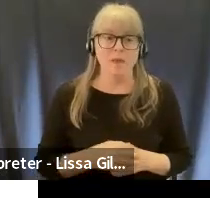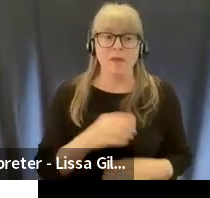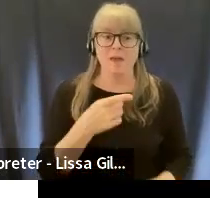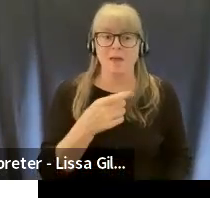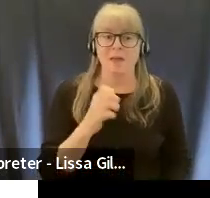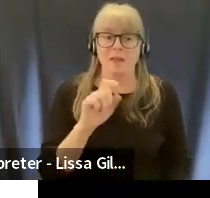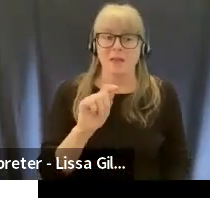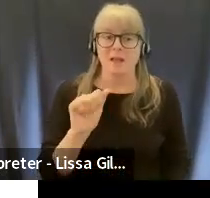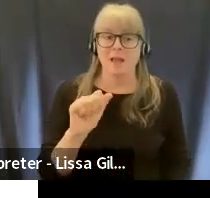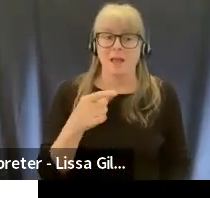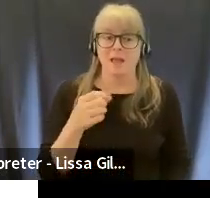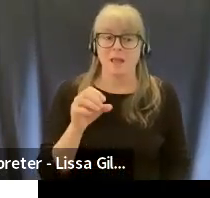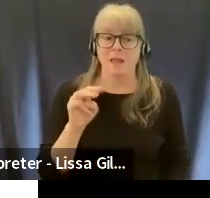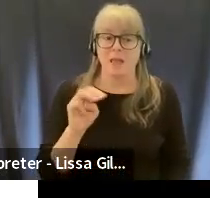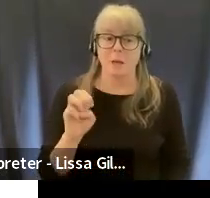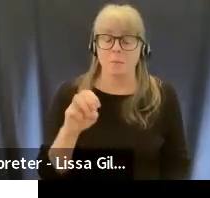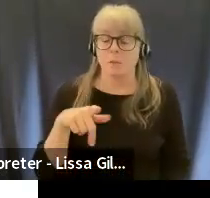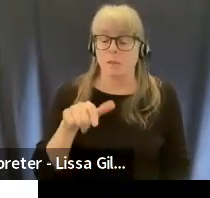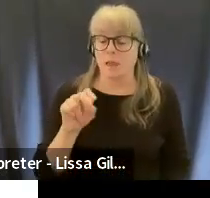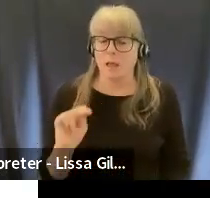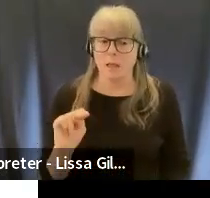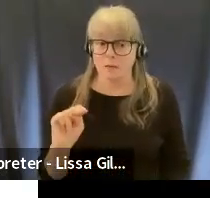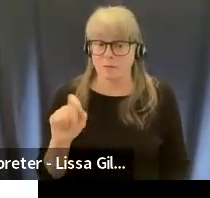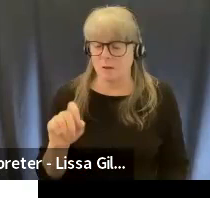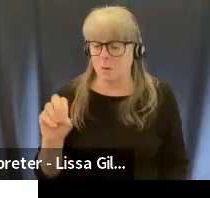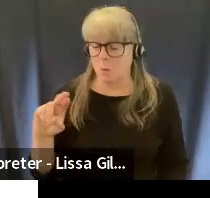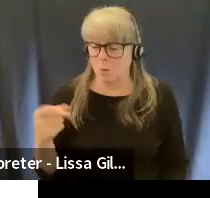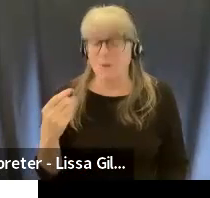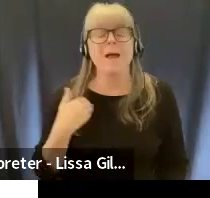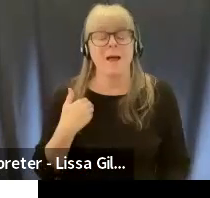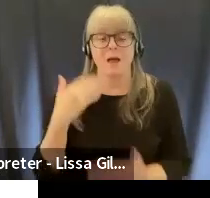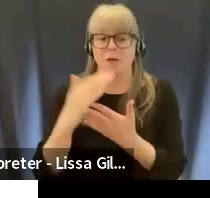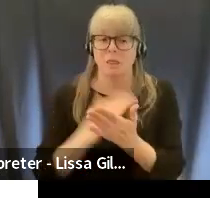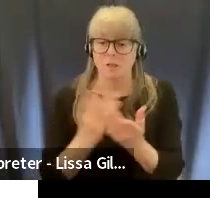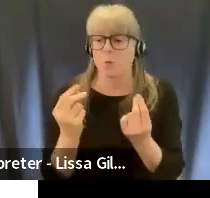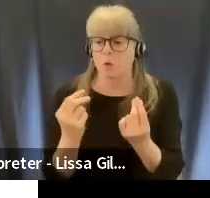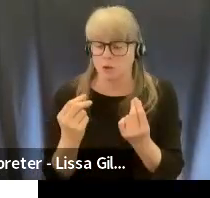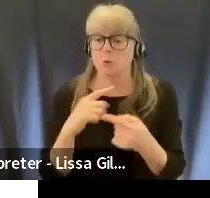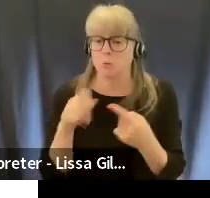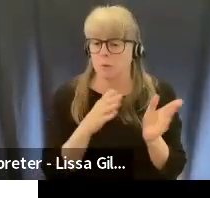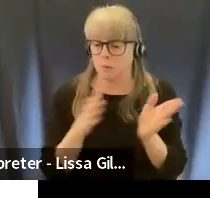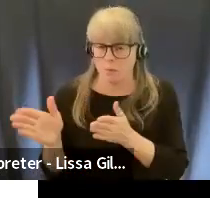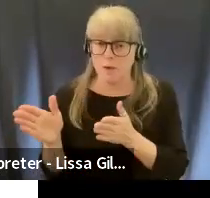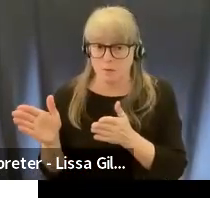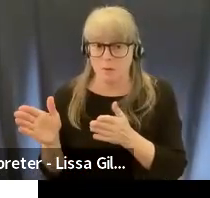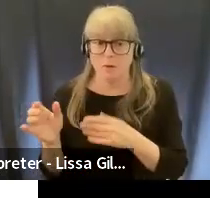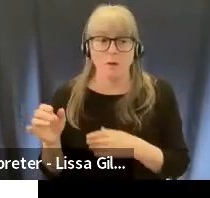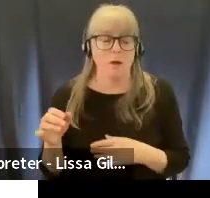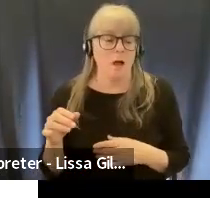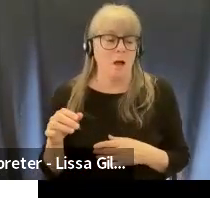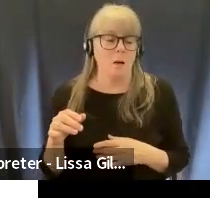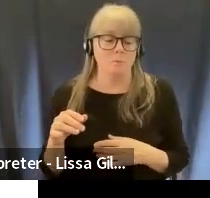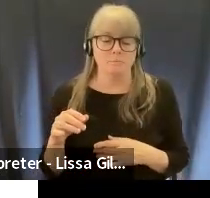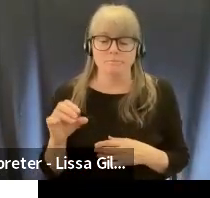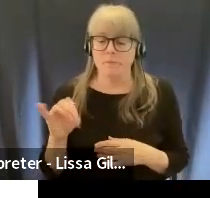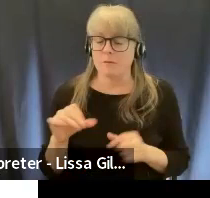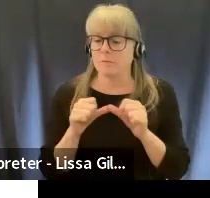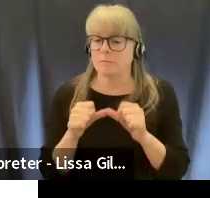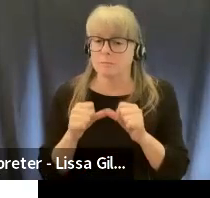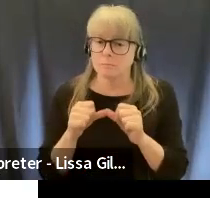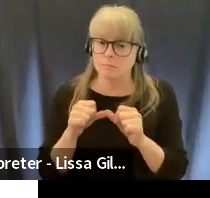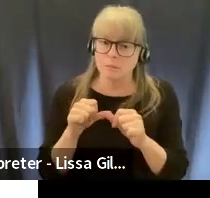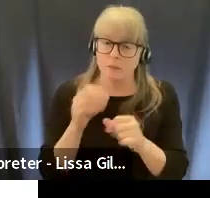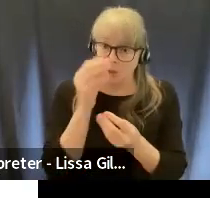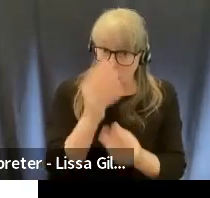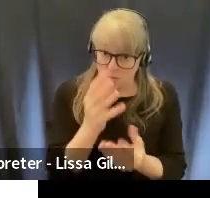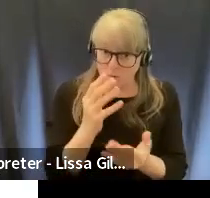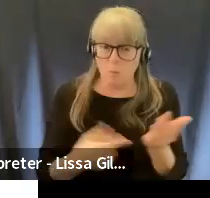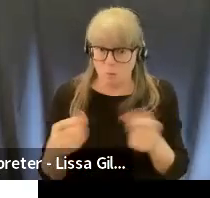In the evacuation. If you want to stay inified of what's going on so we've got a bunch of different places you can contact here, and then we've also got the hands number so we've got the hands phone number and web page.